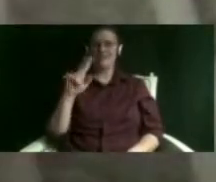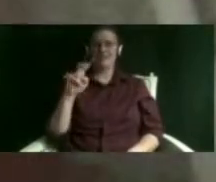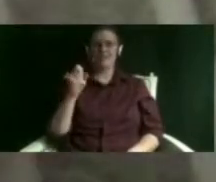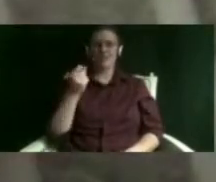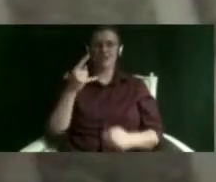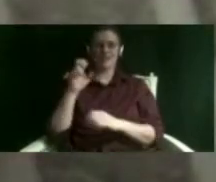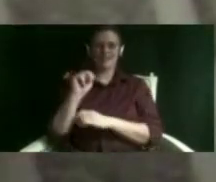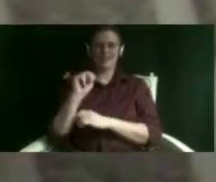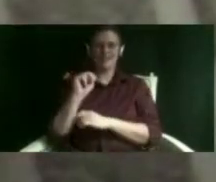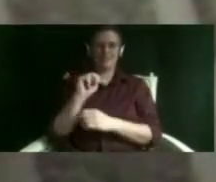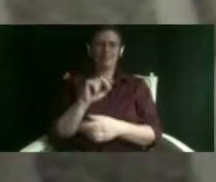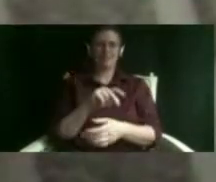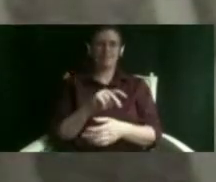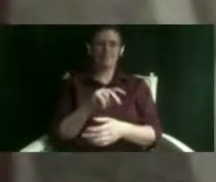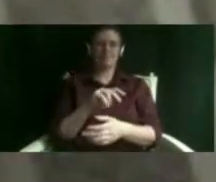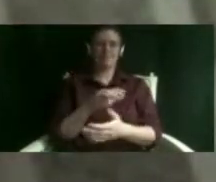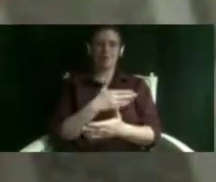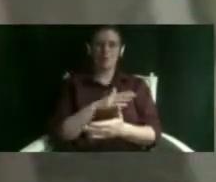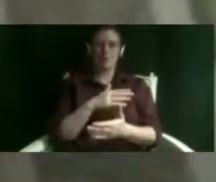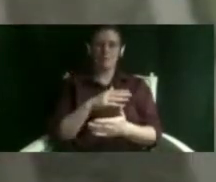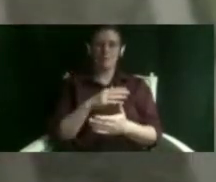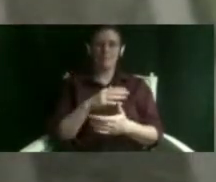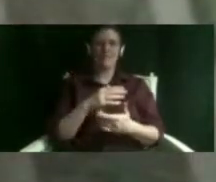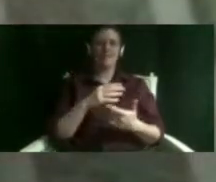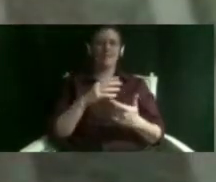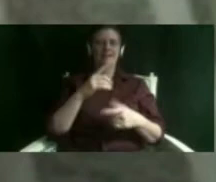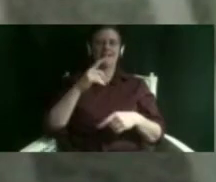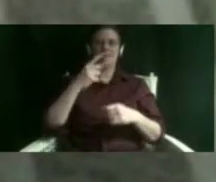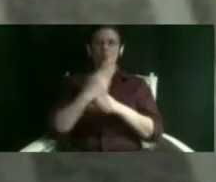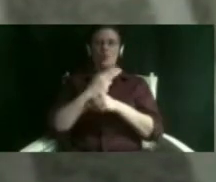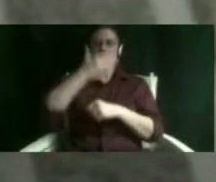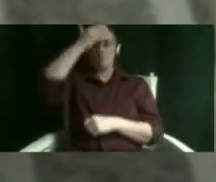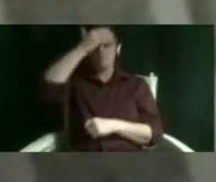their people because the other person is also walking around with the mask and i think that's